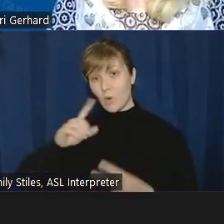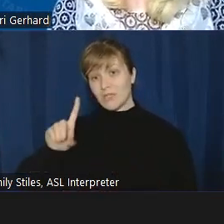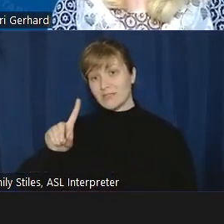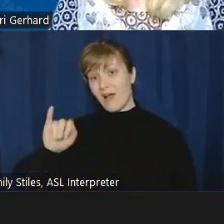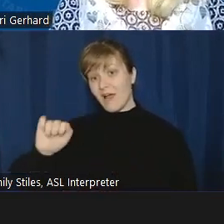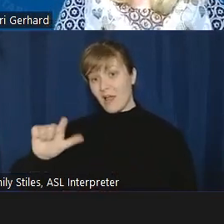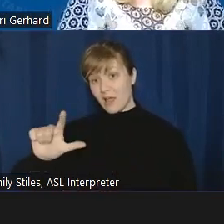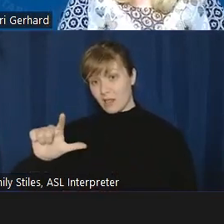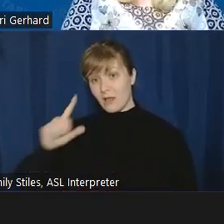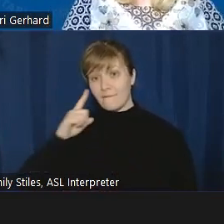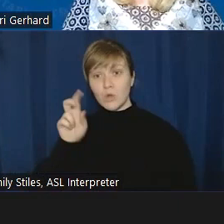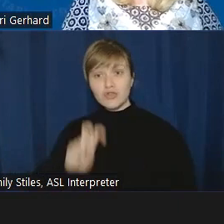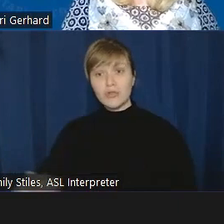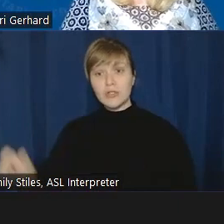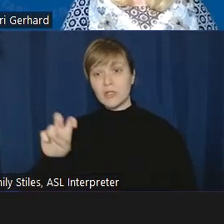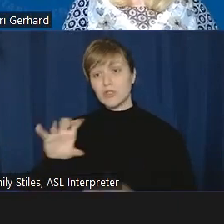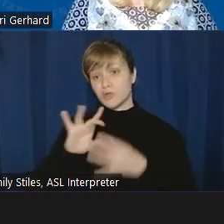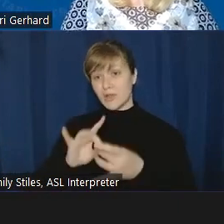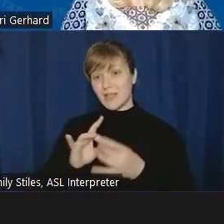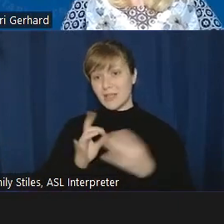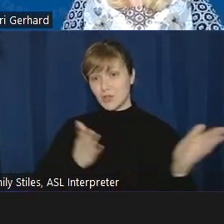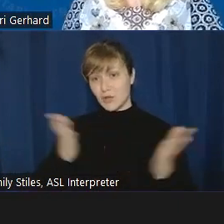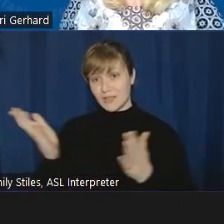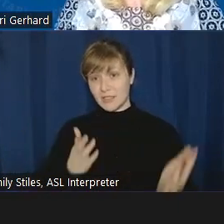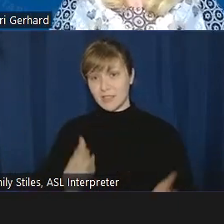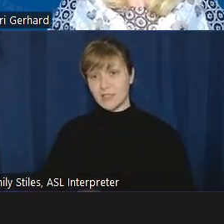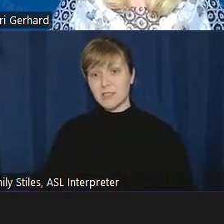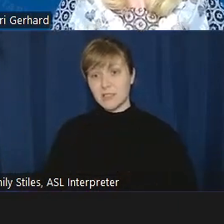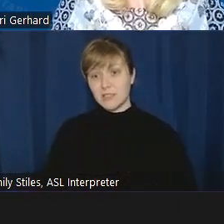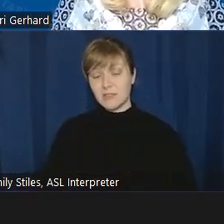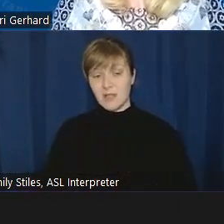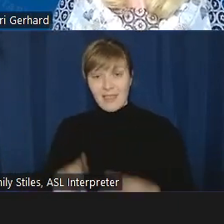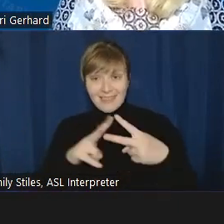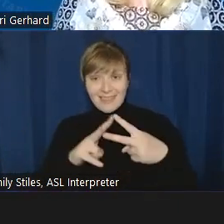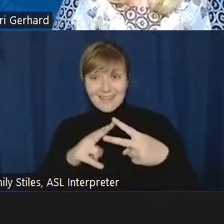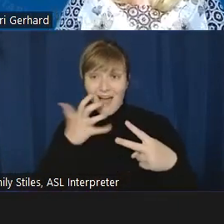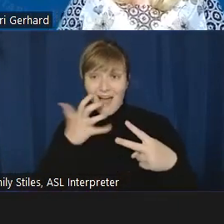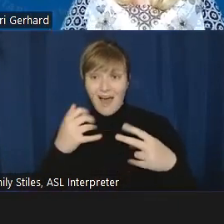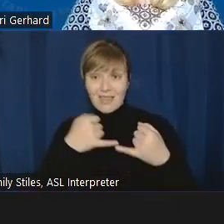or transportation-related services. These hotlines connect people with disabilities,